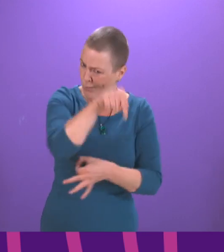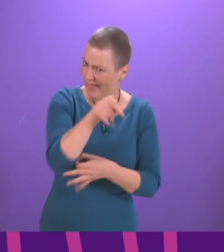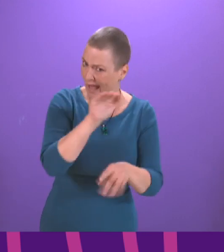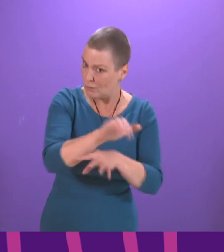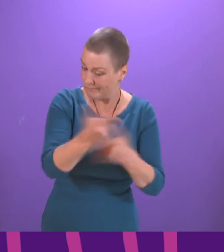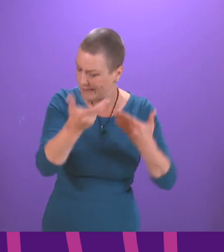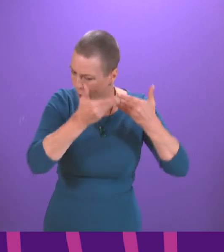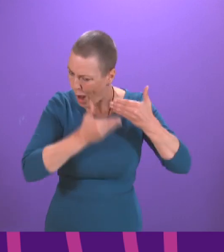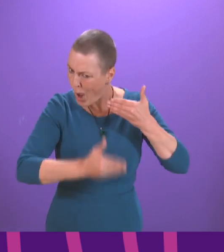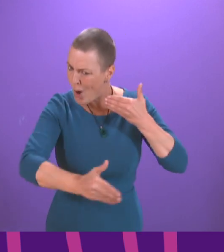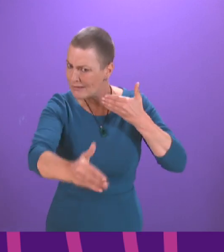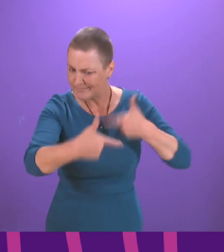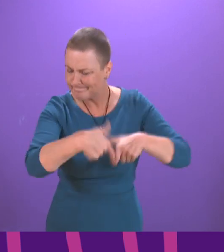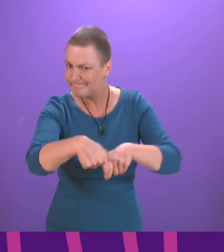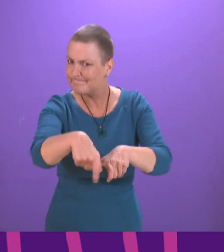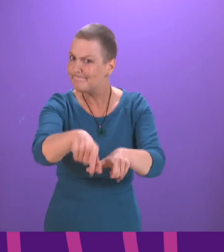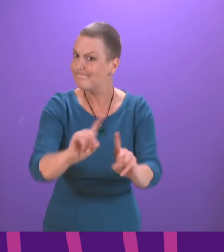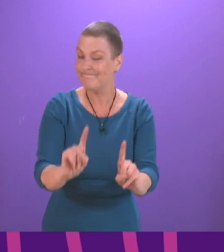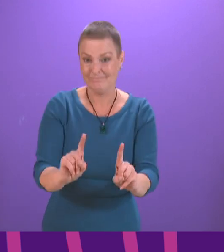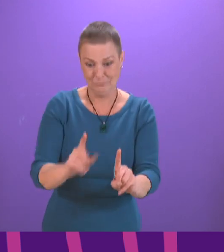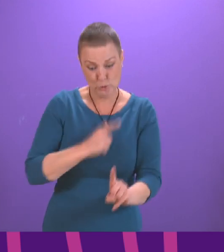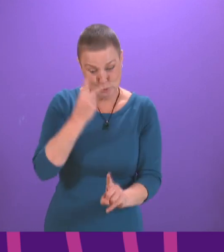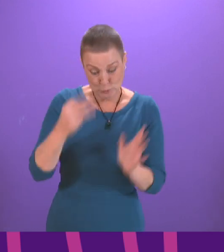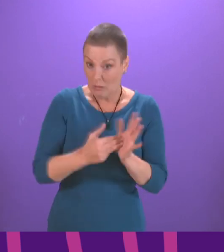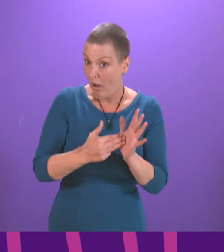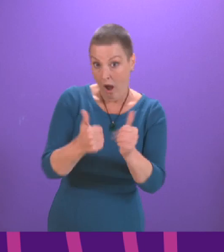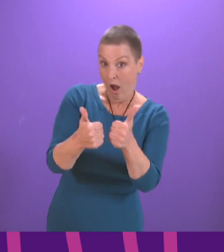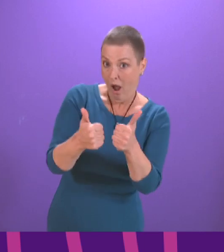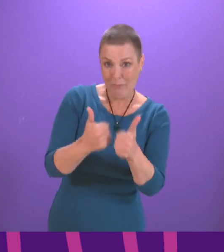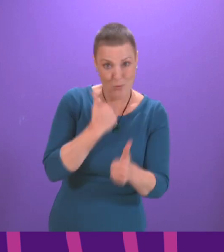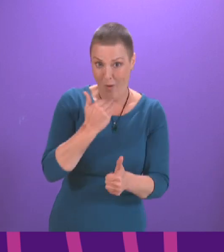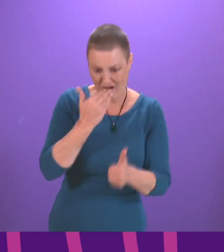long-term sustainability? The £2 million is obviously not enough to get the sector